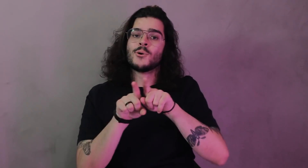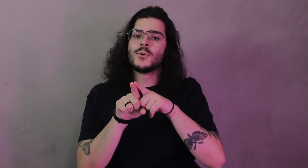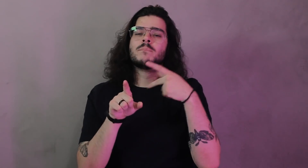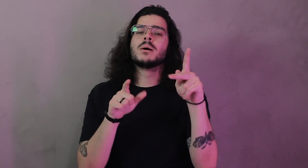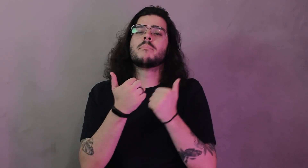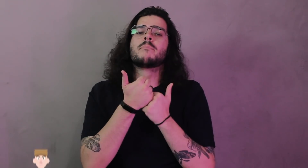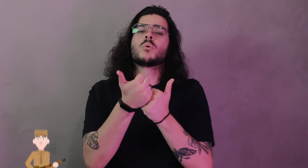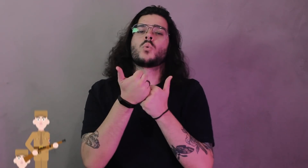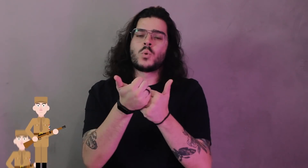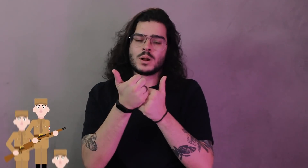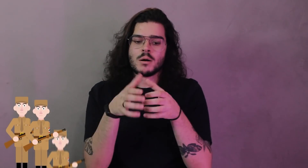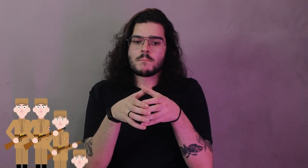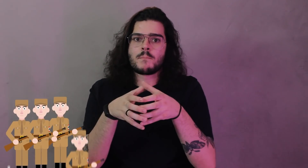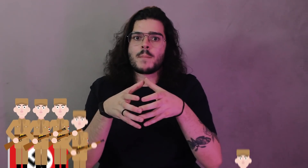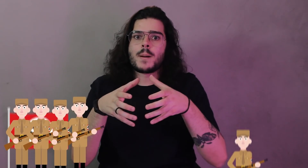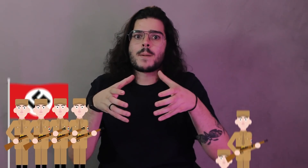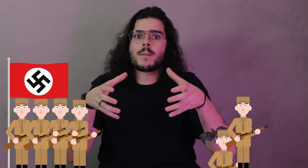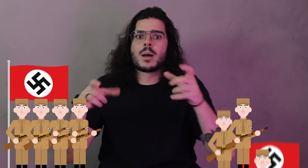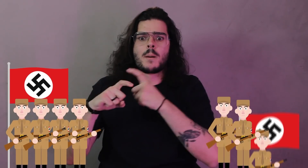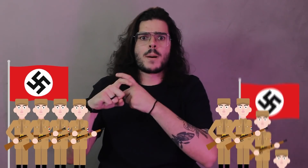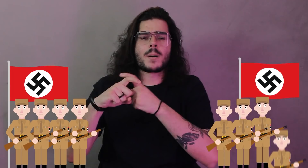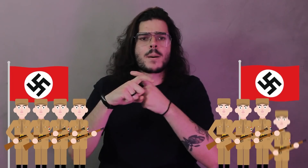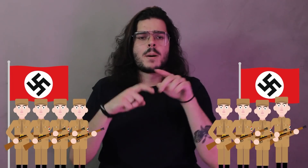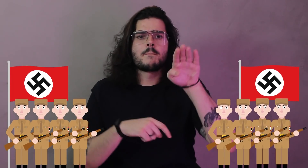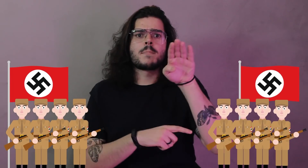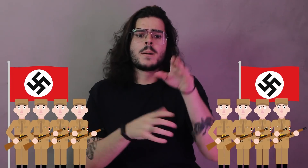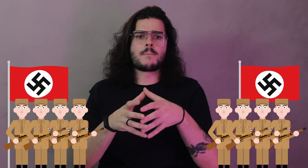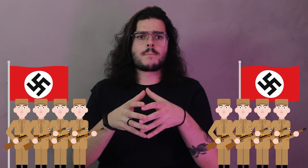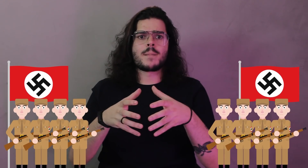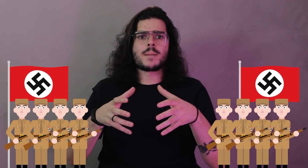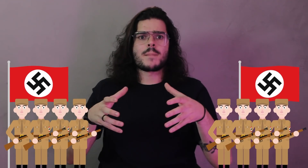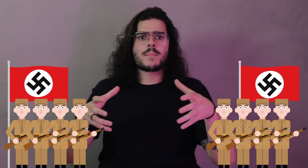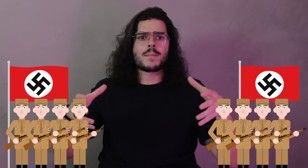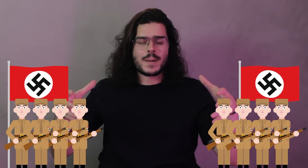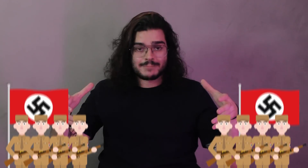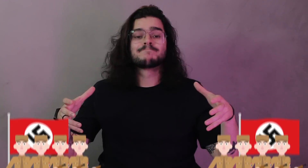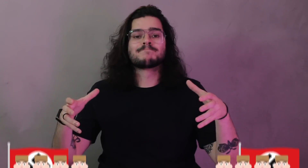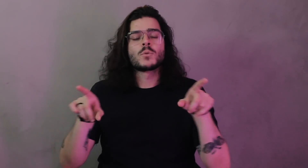with increasing support from the Nazis,